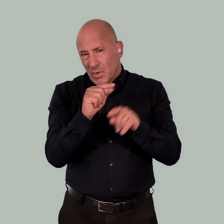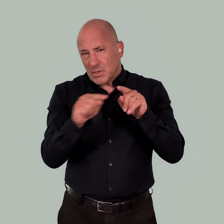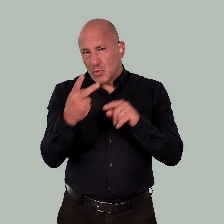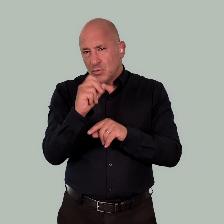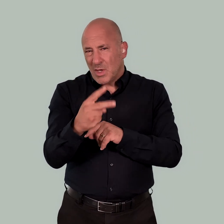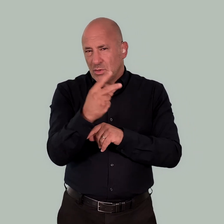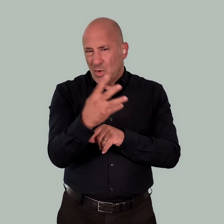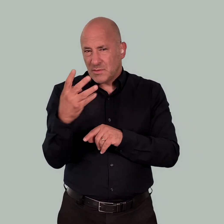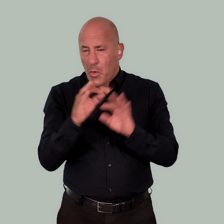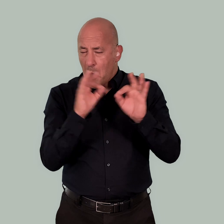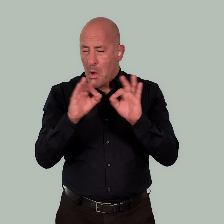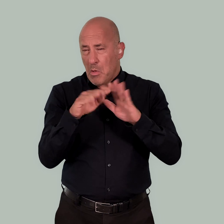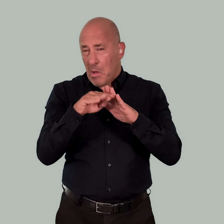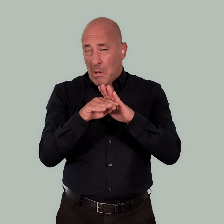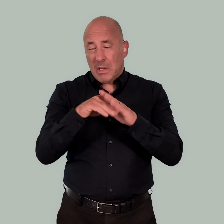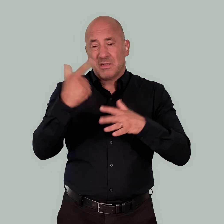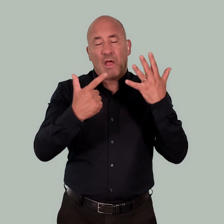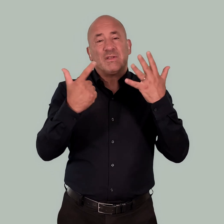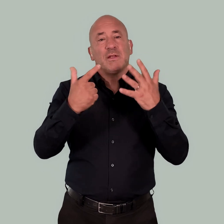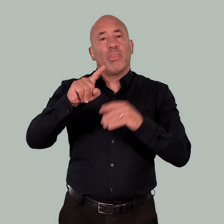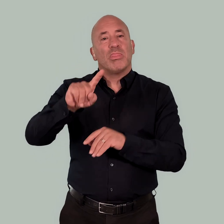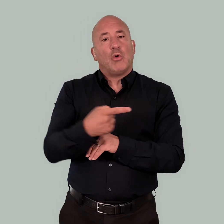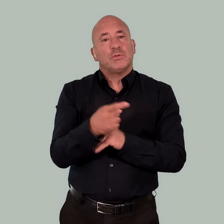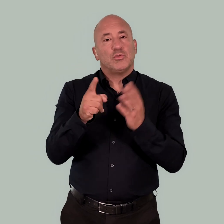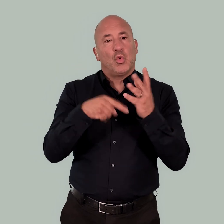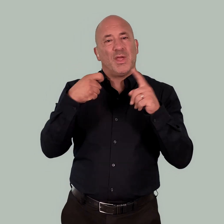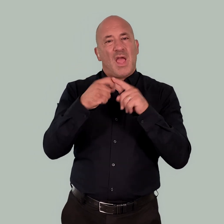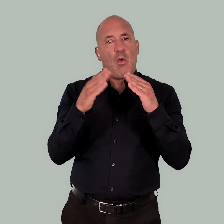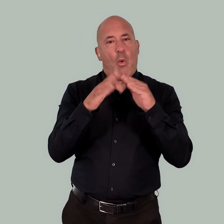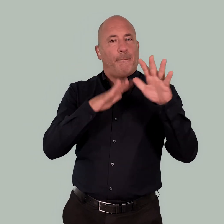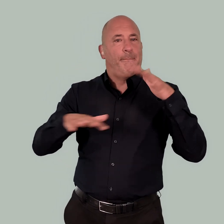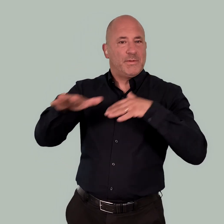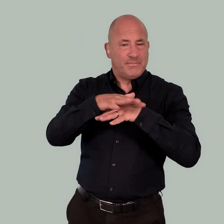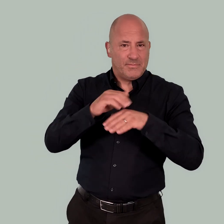in the 2023/24 survey year.